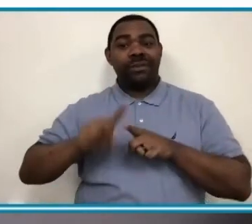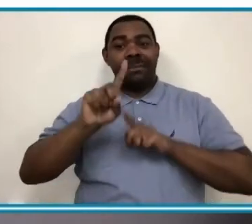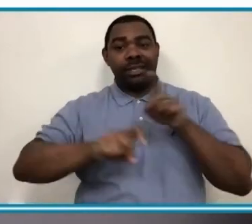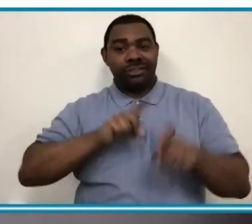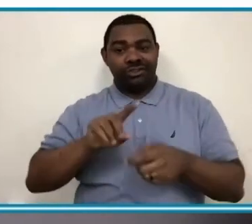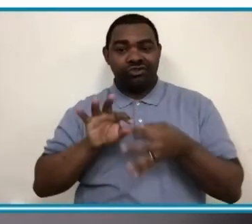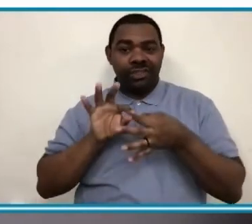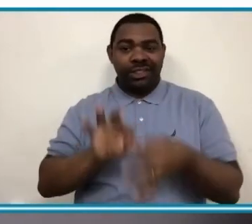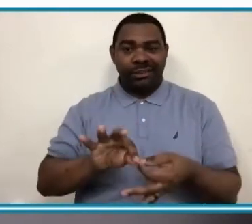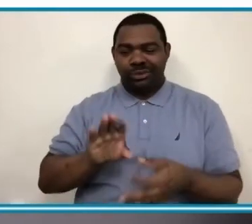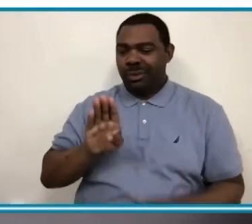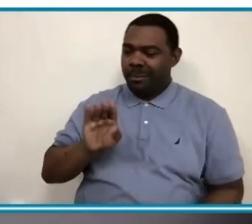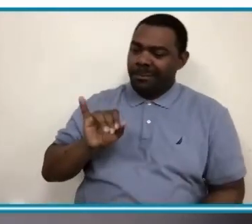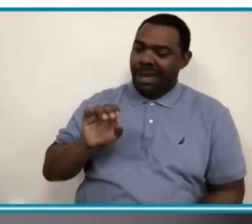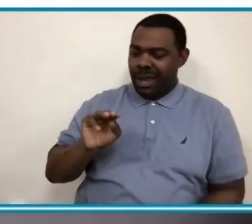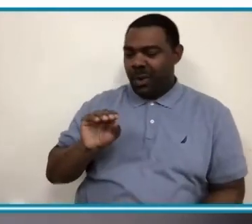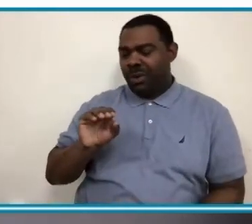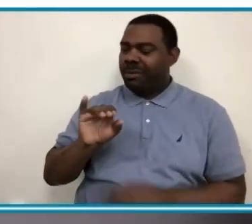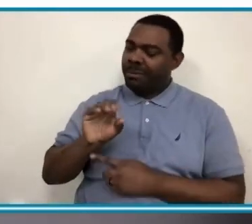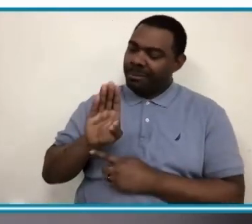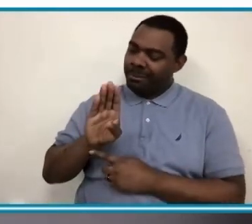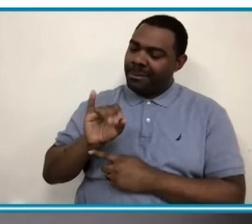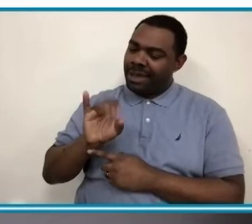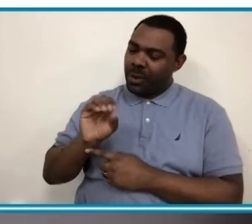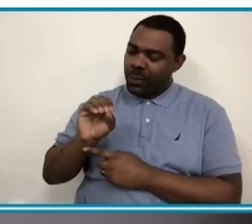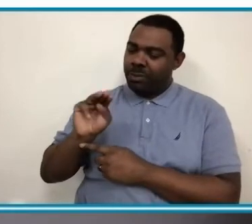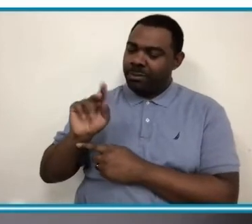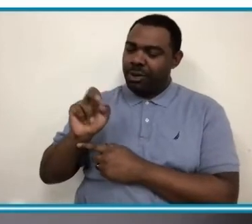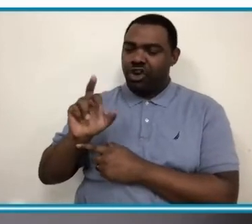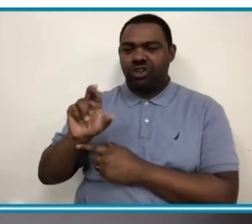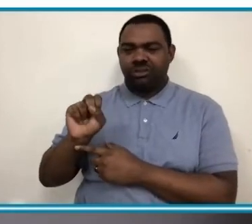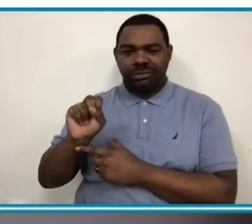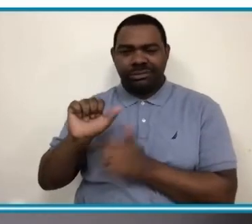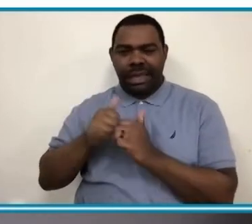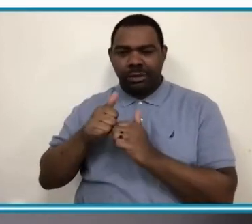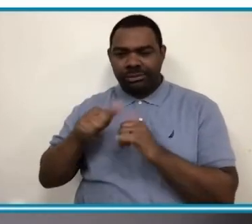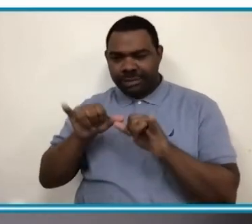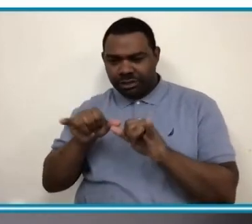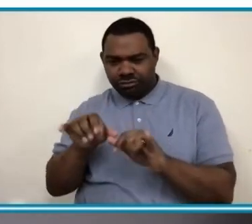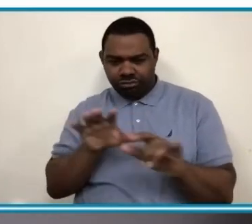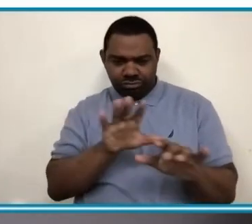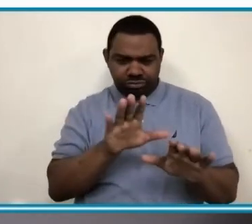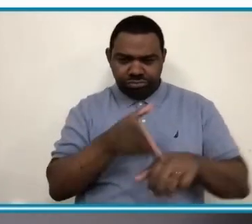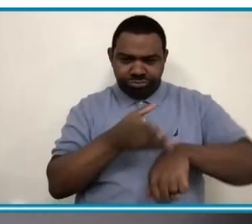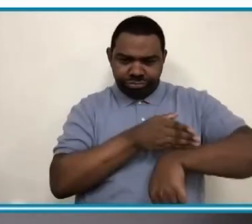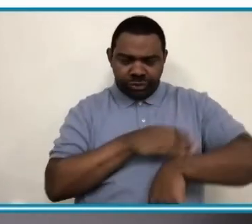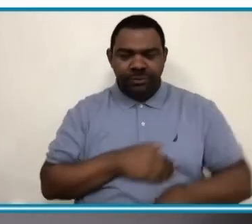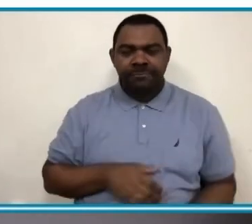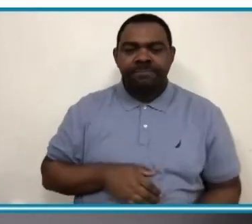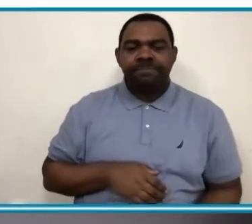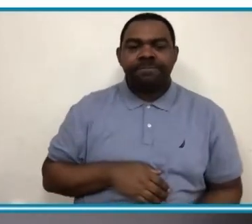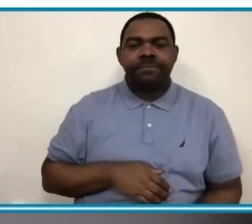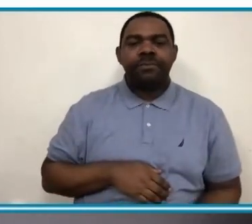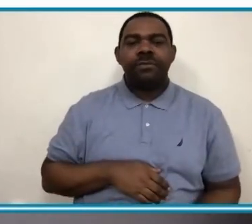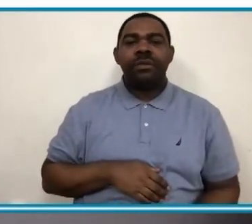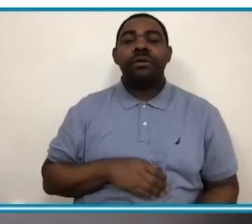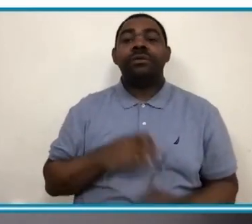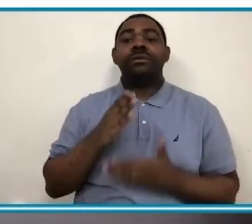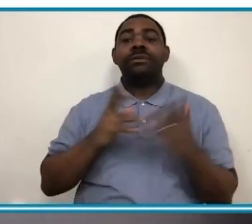Again, also, underscoring folks would like to hear what the actual interventions are in your studies.